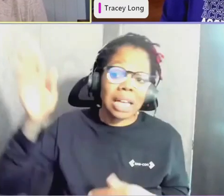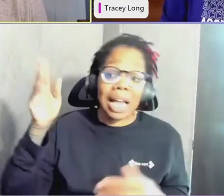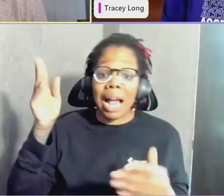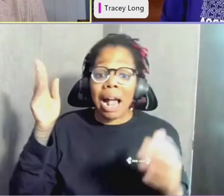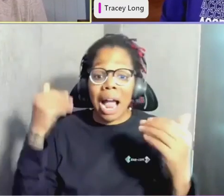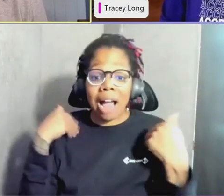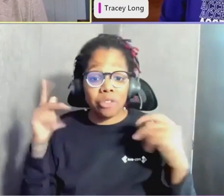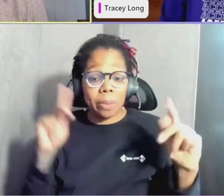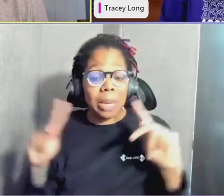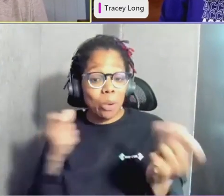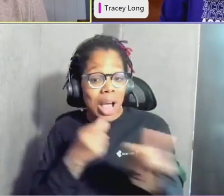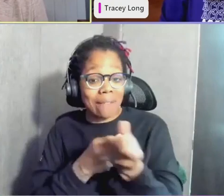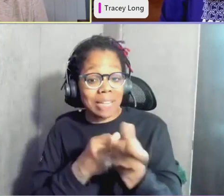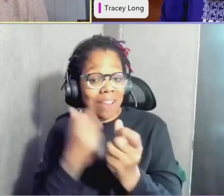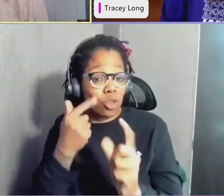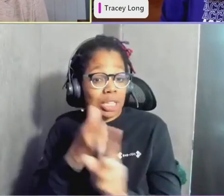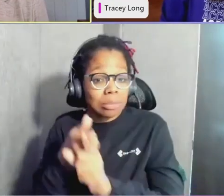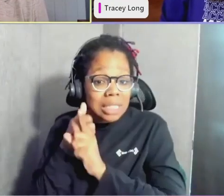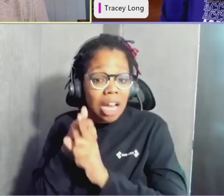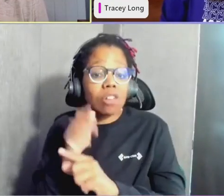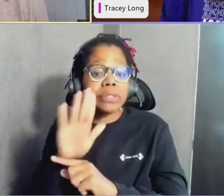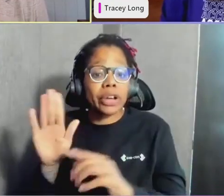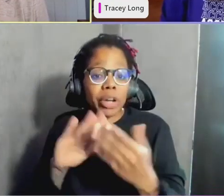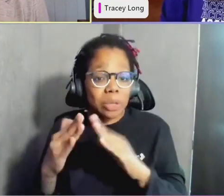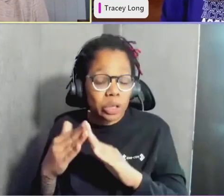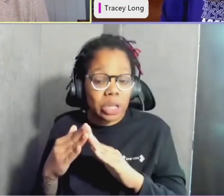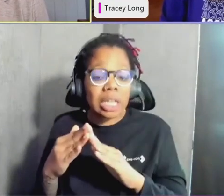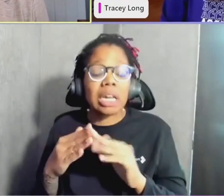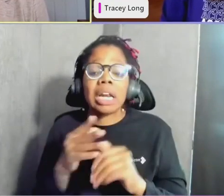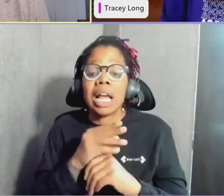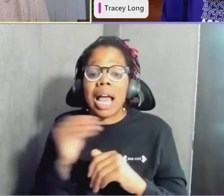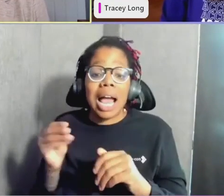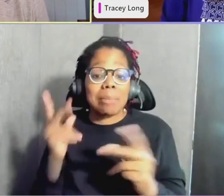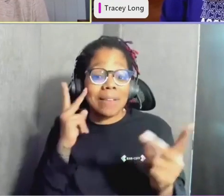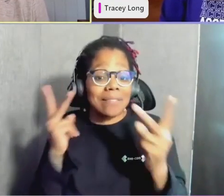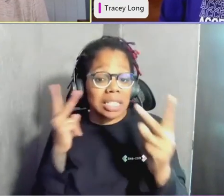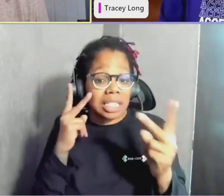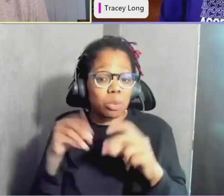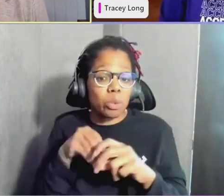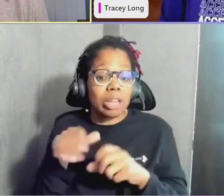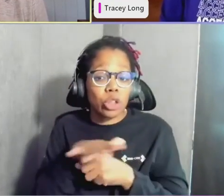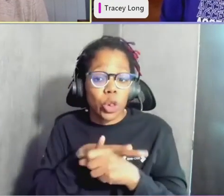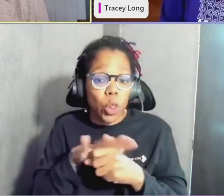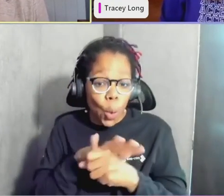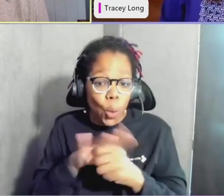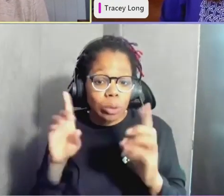it matches to the politics. Part of it is speaking up. I think having individuals be advocates for themselves, for